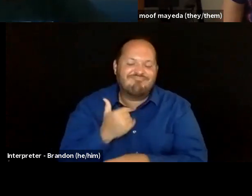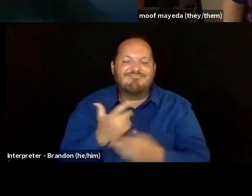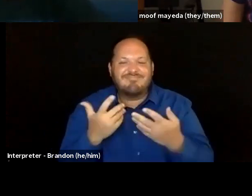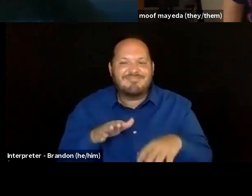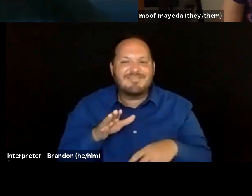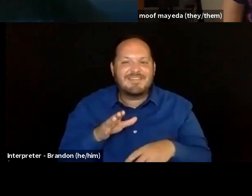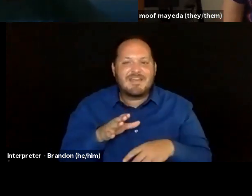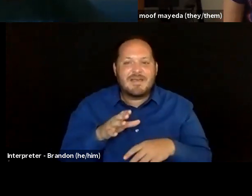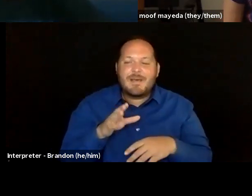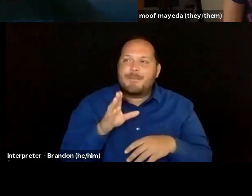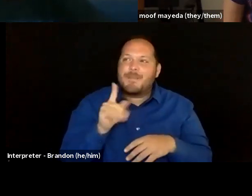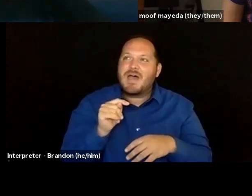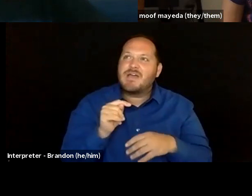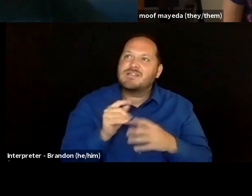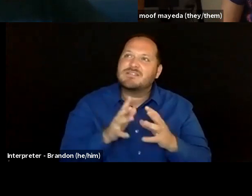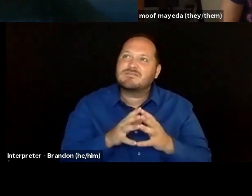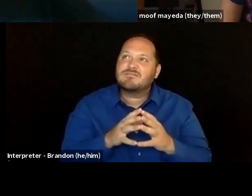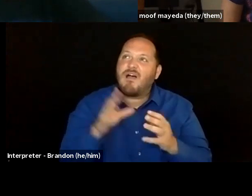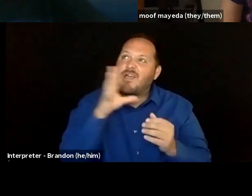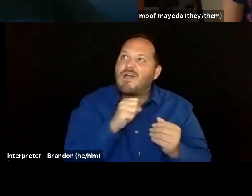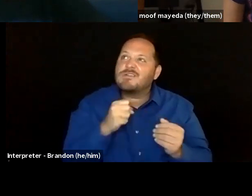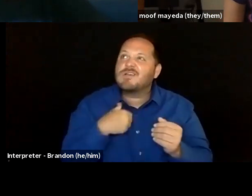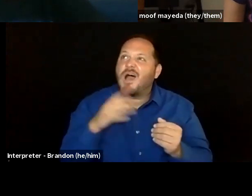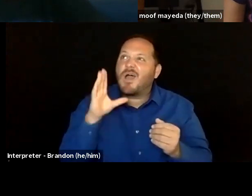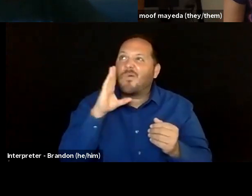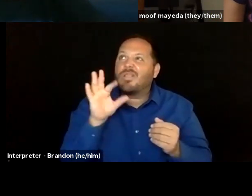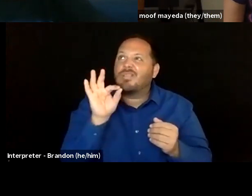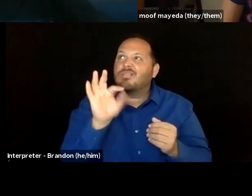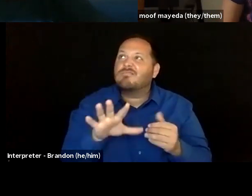that our communities are really demanding that police stay out of Pride.